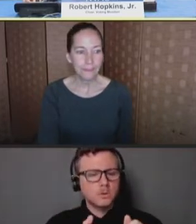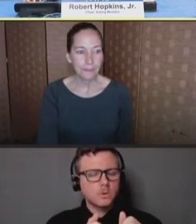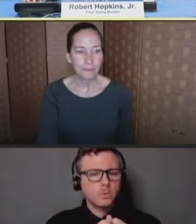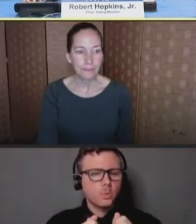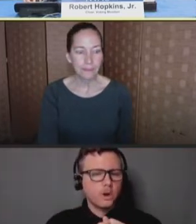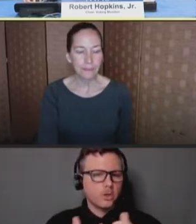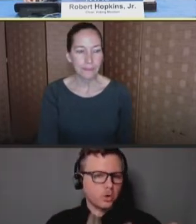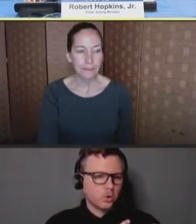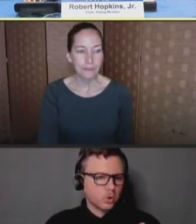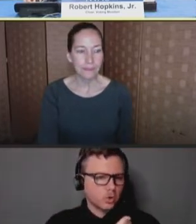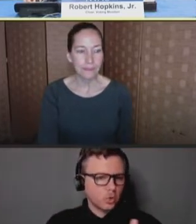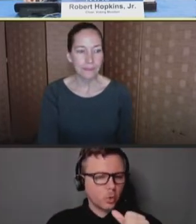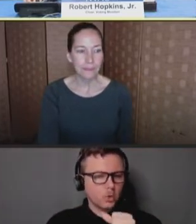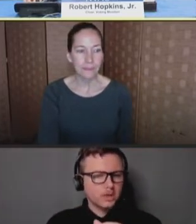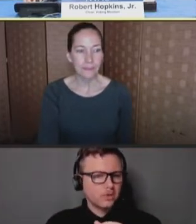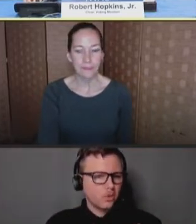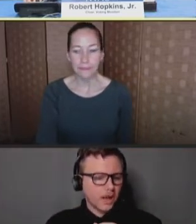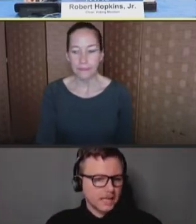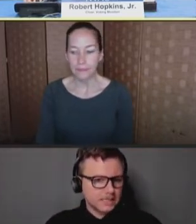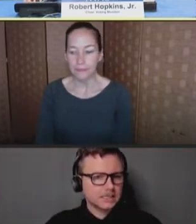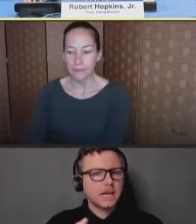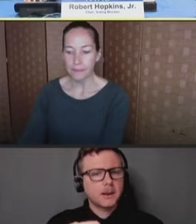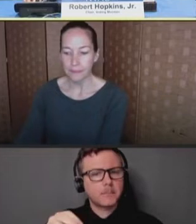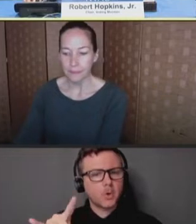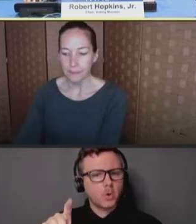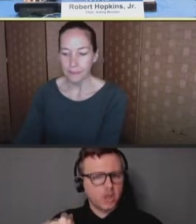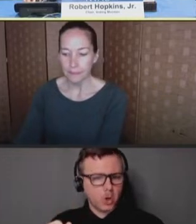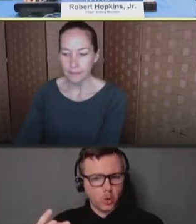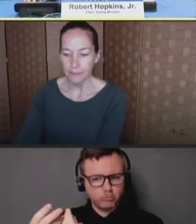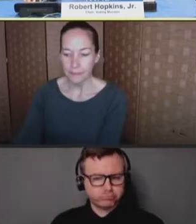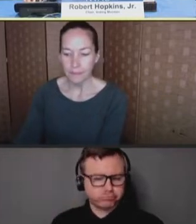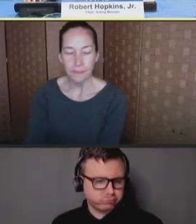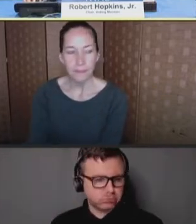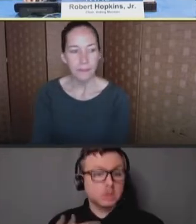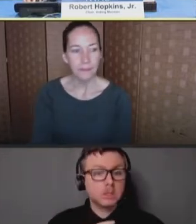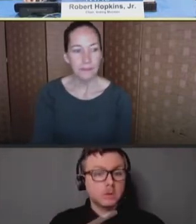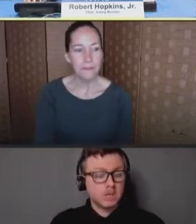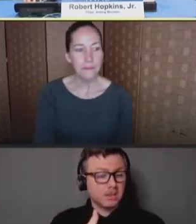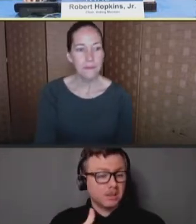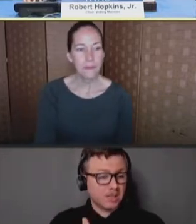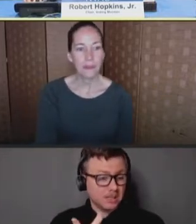With the first case of polio in the U.S. in almost a decade, this panel will explore progress